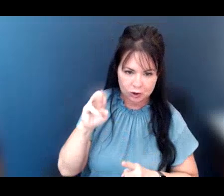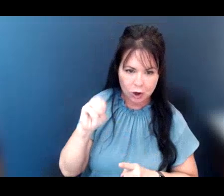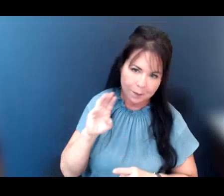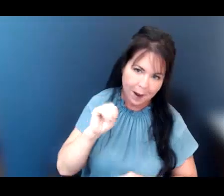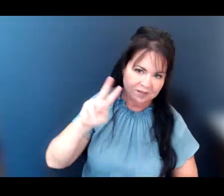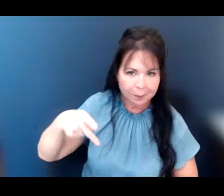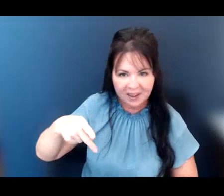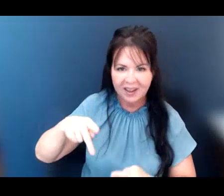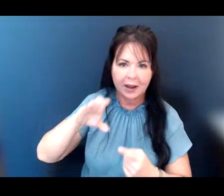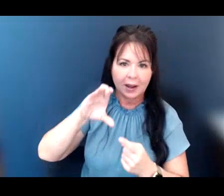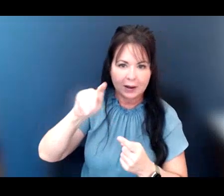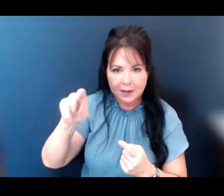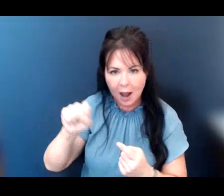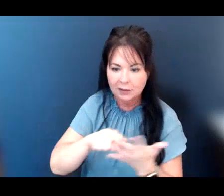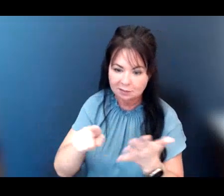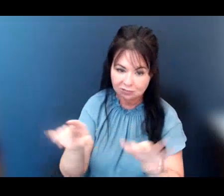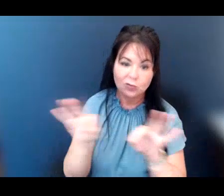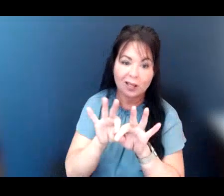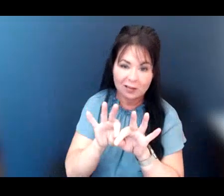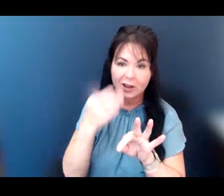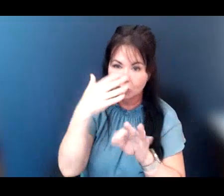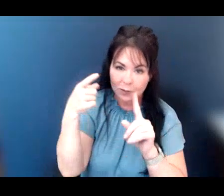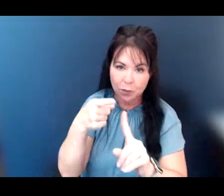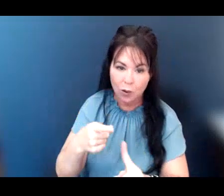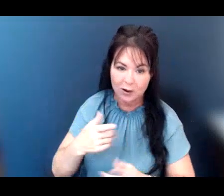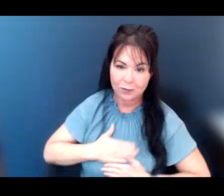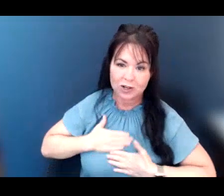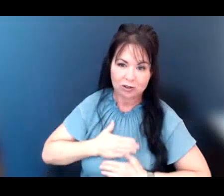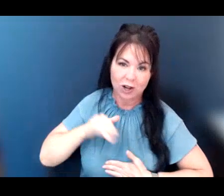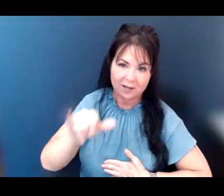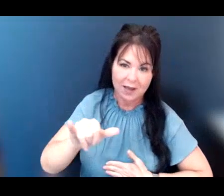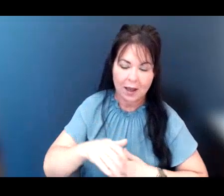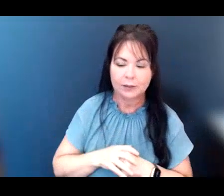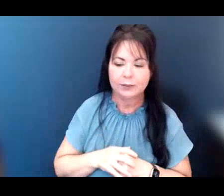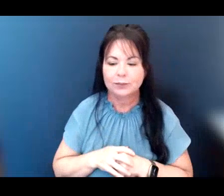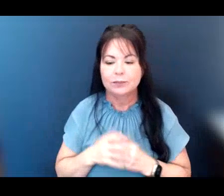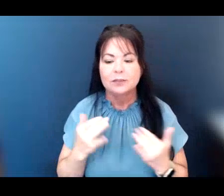So I really appreciate that. We will transition here to the next question.